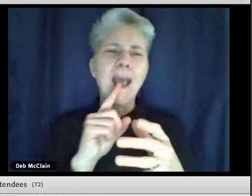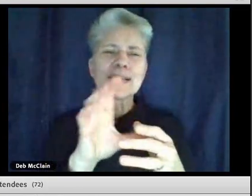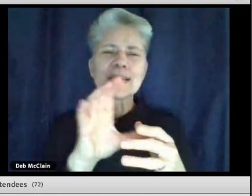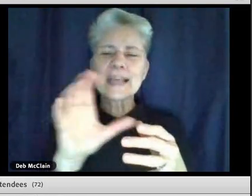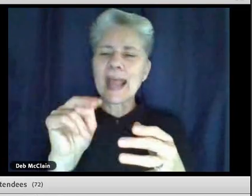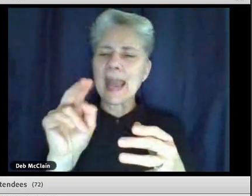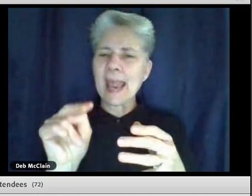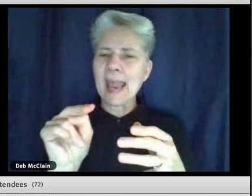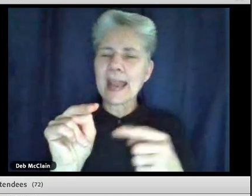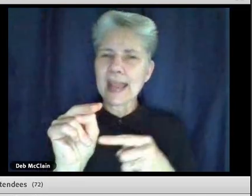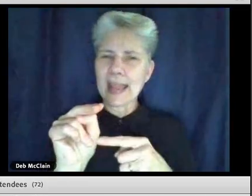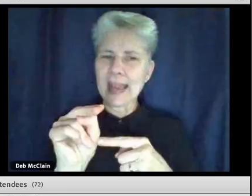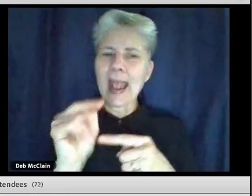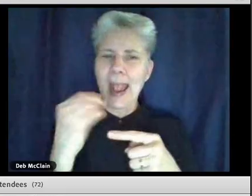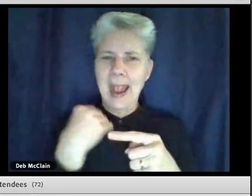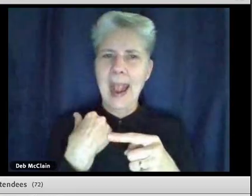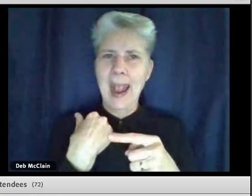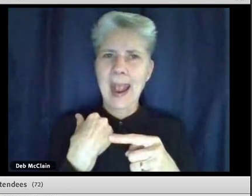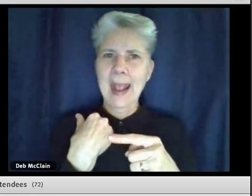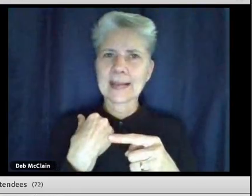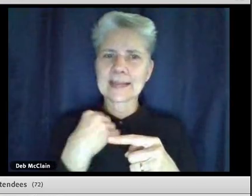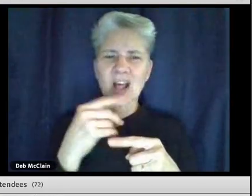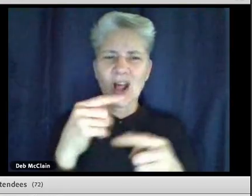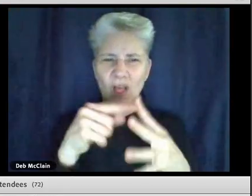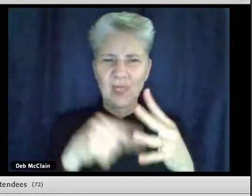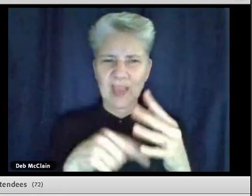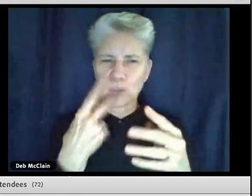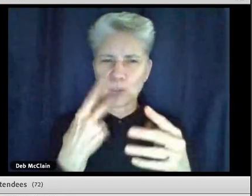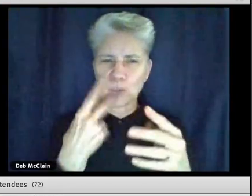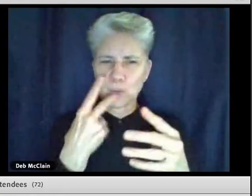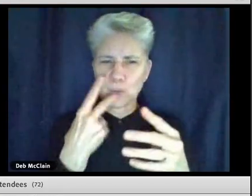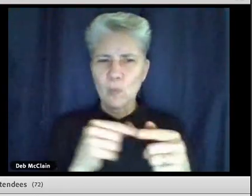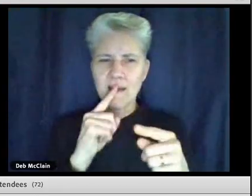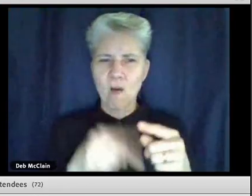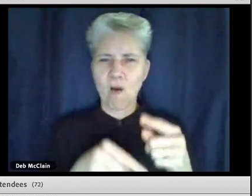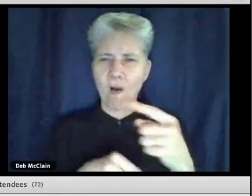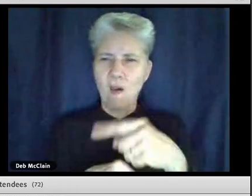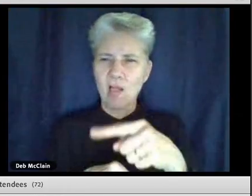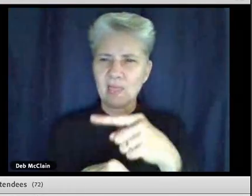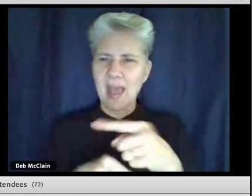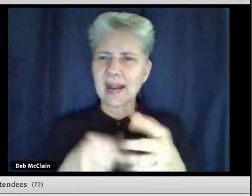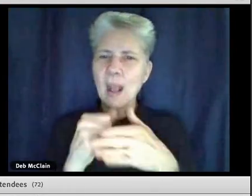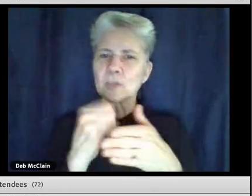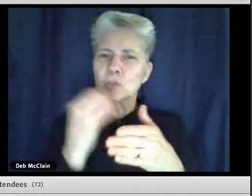may not be such a great site whereas CNN has these sites,